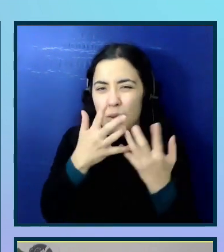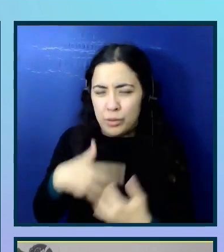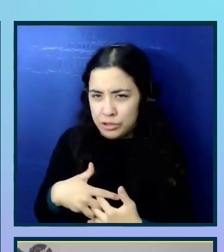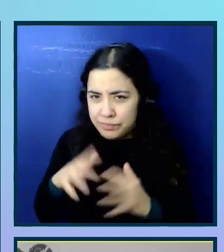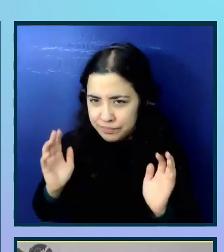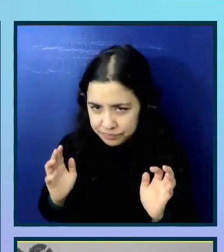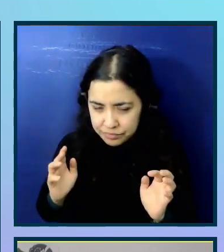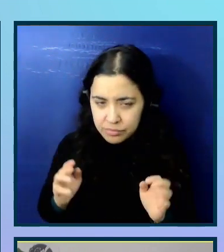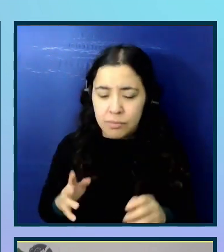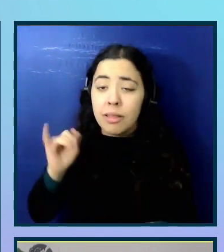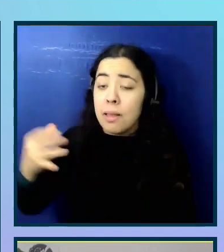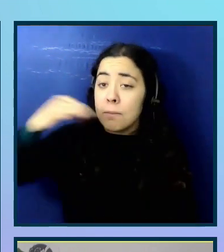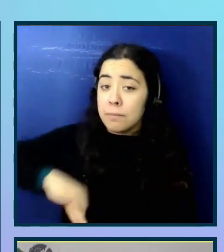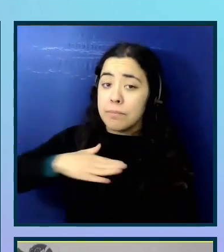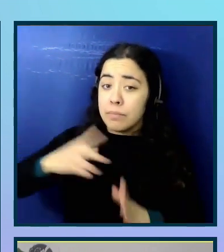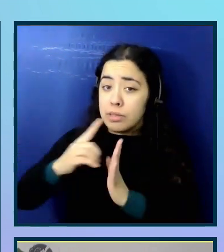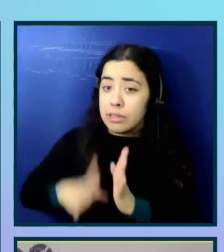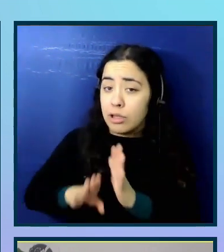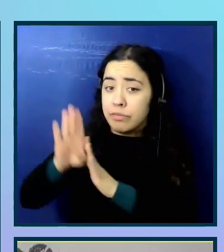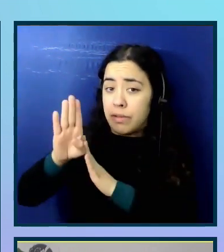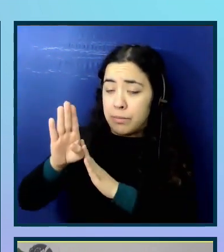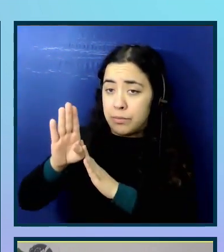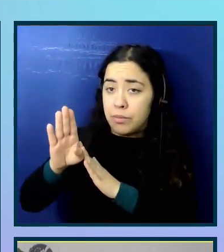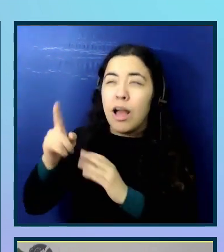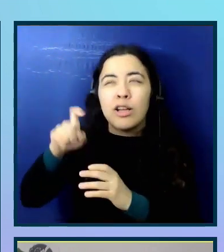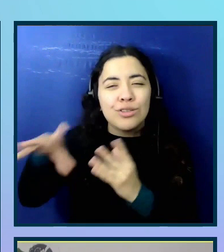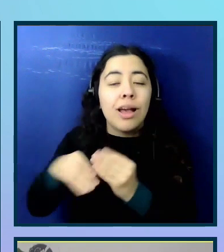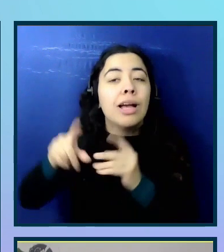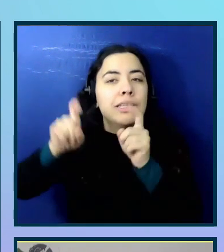It benefits my designer, developer. I should have added tester relationship here.